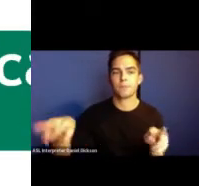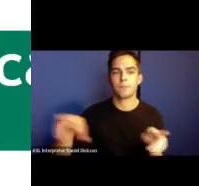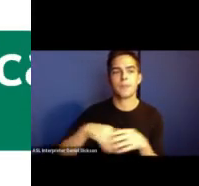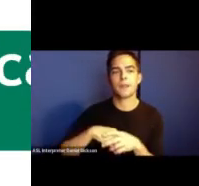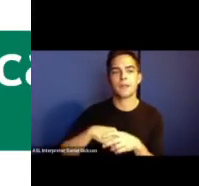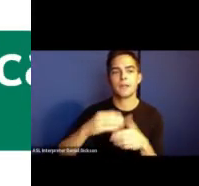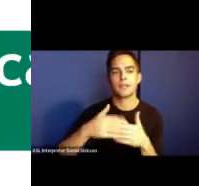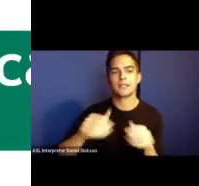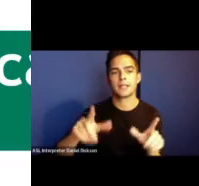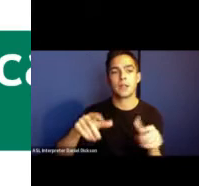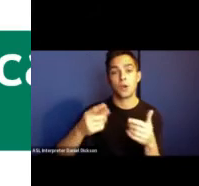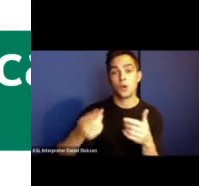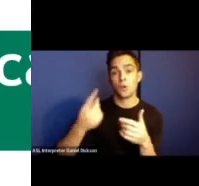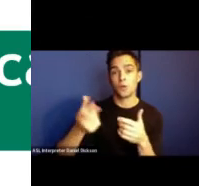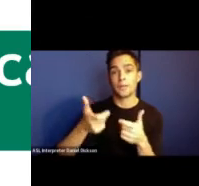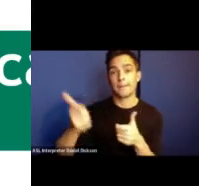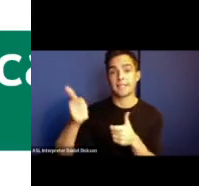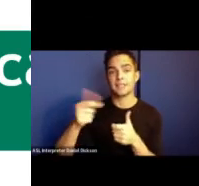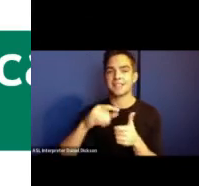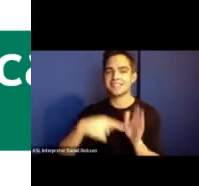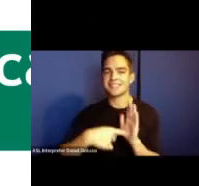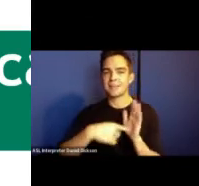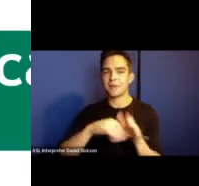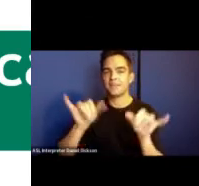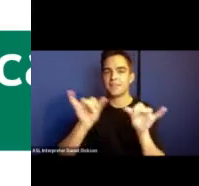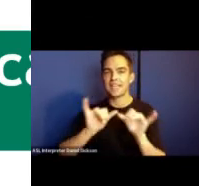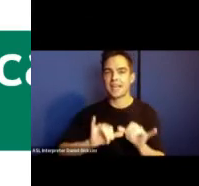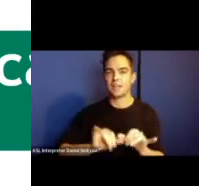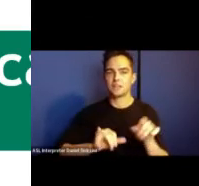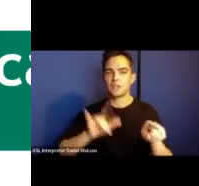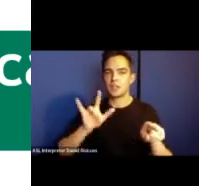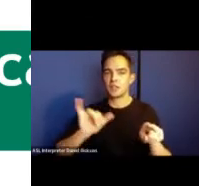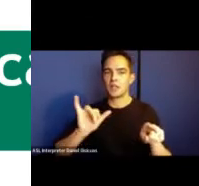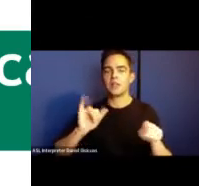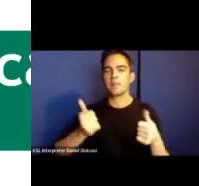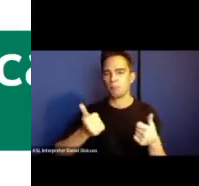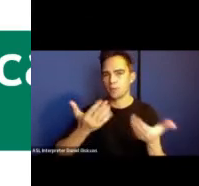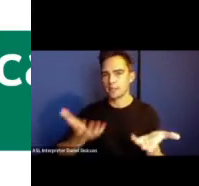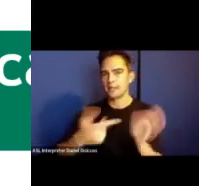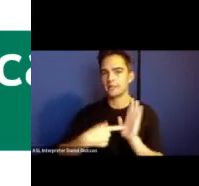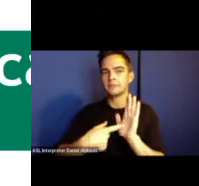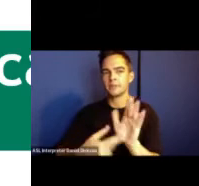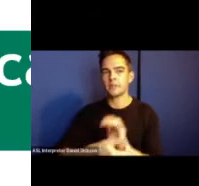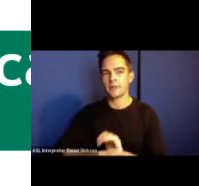One of the biggest, this is an example of the scales that are presented through the report. So